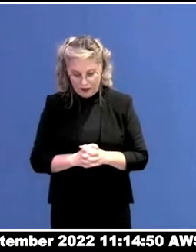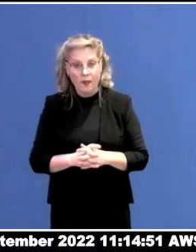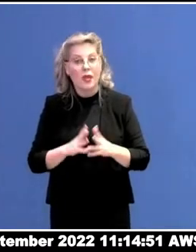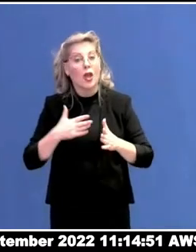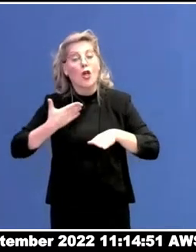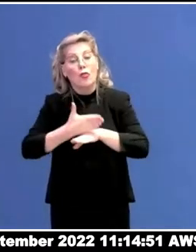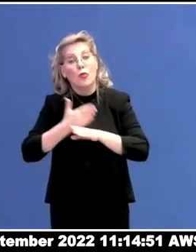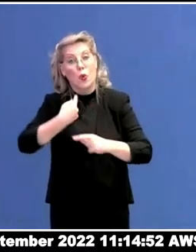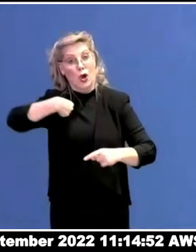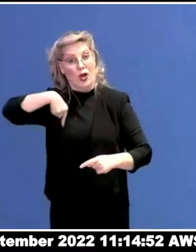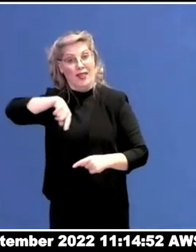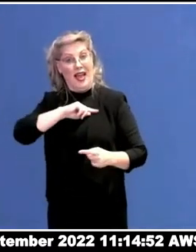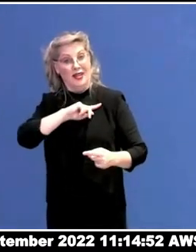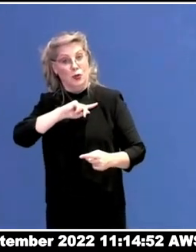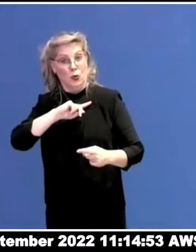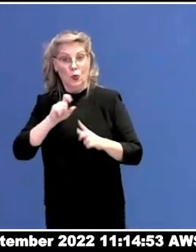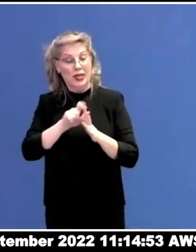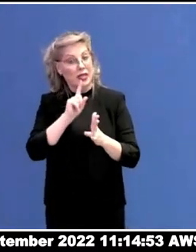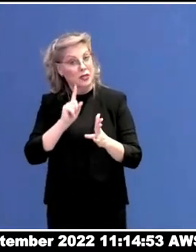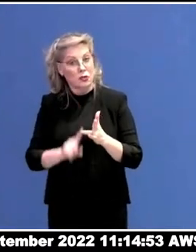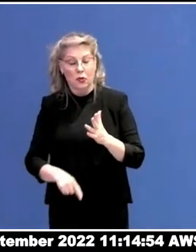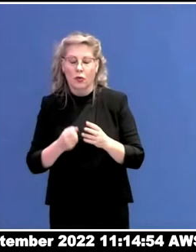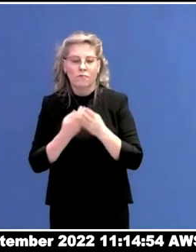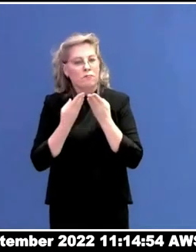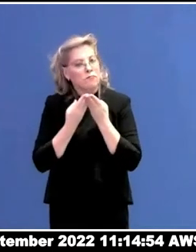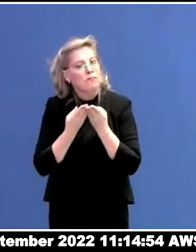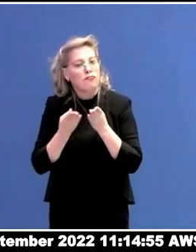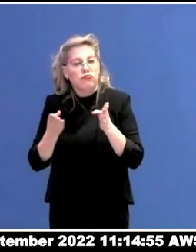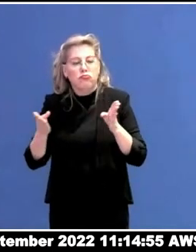The work is extensive because we have to go to people's homes because it's important.